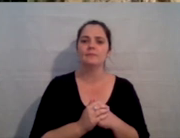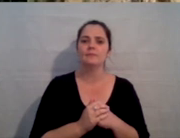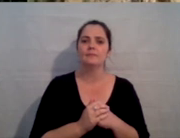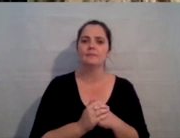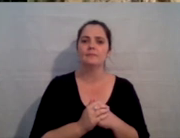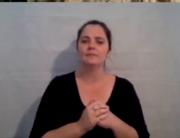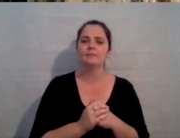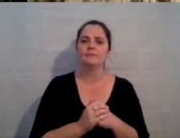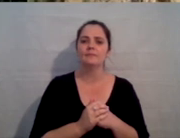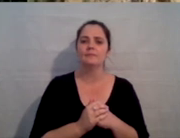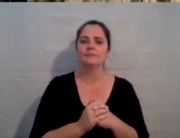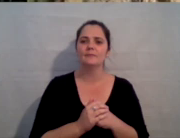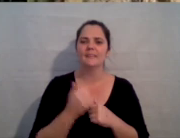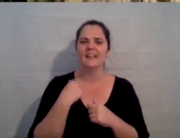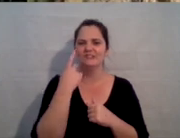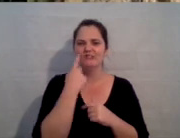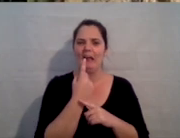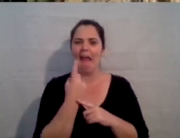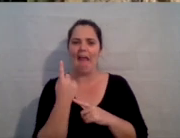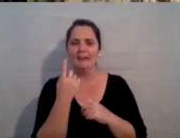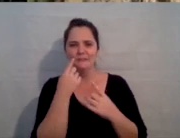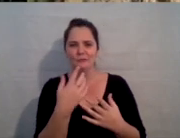can see me go through this process alright and just keep drawing y'all,